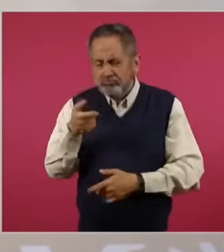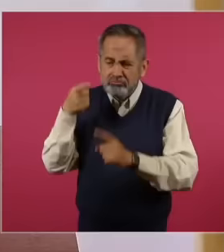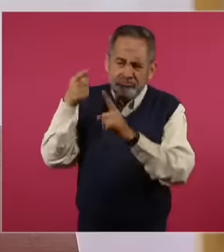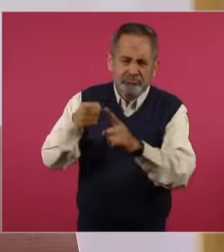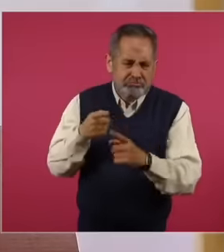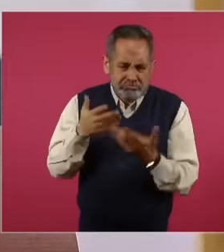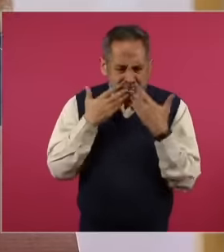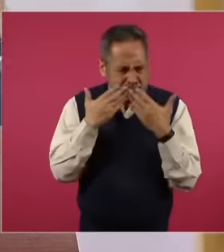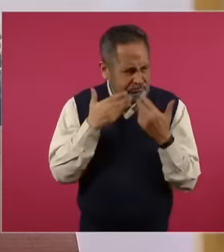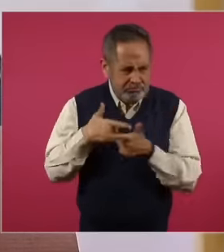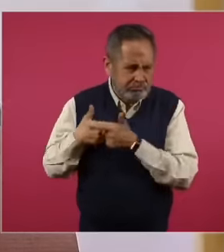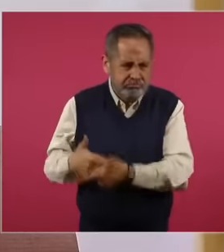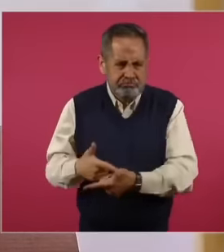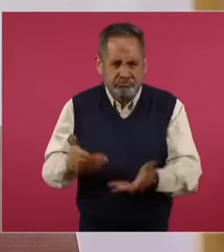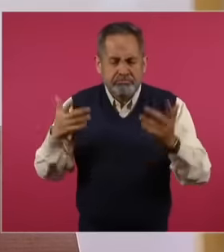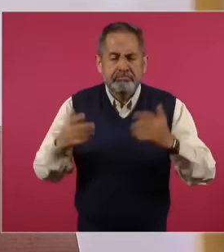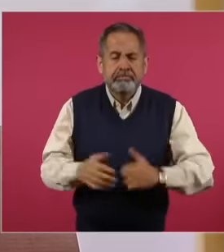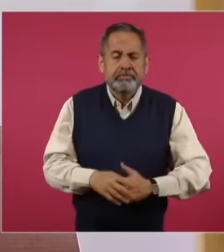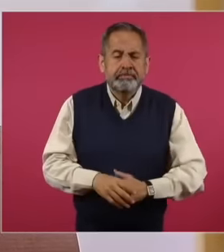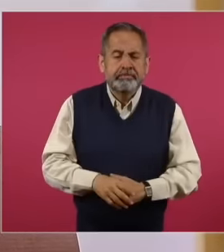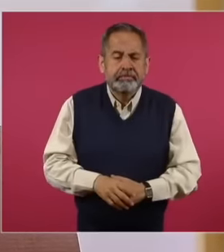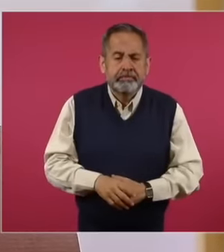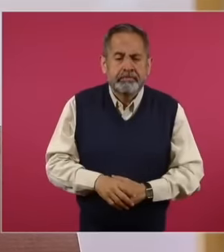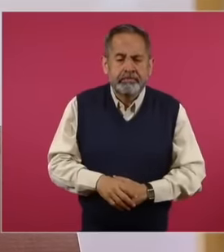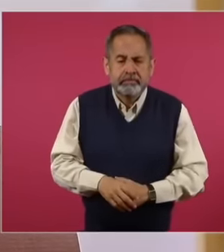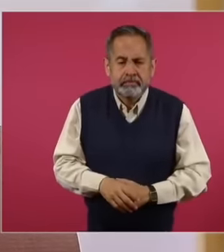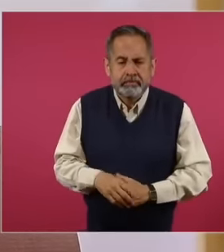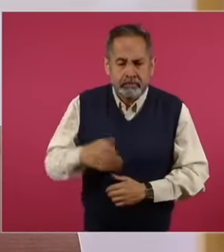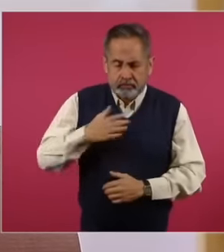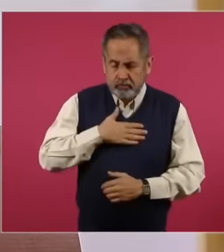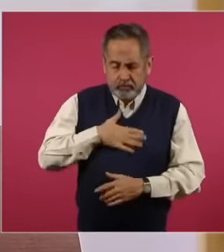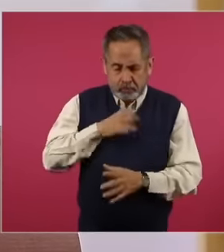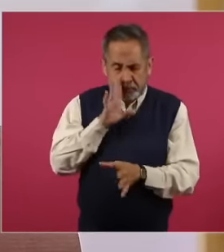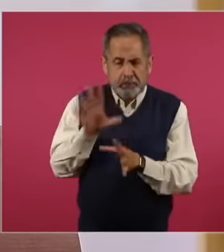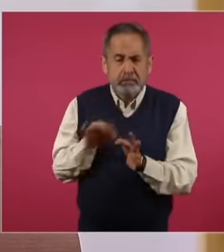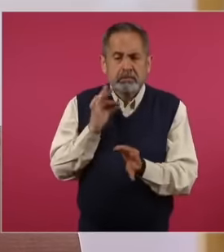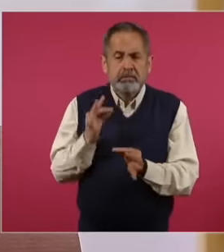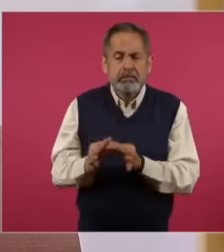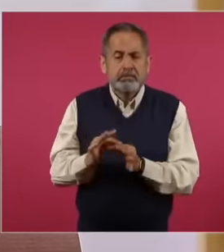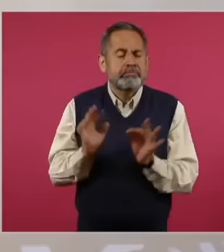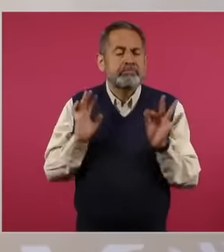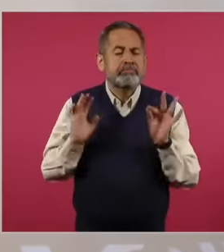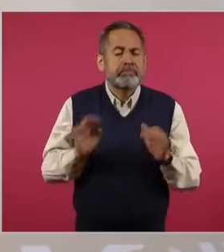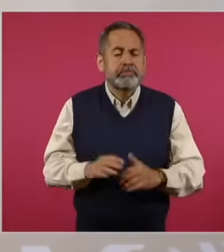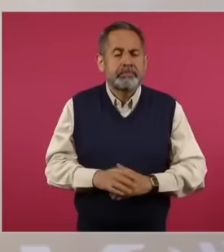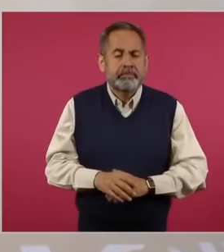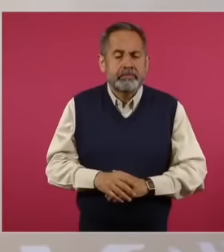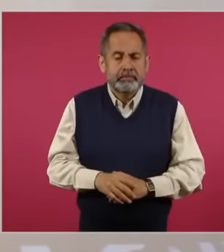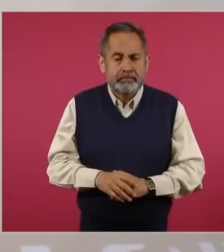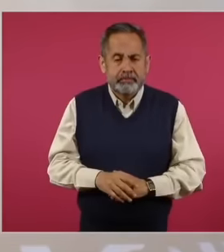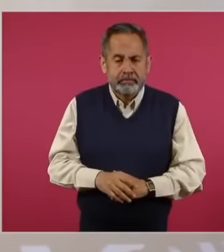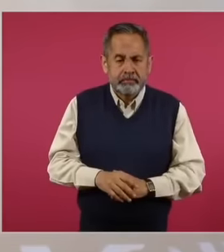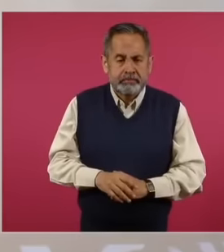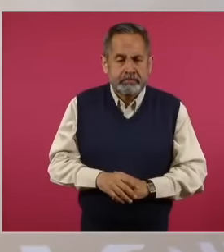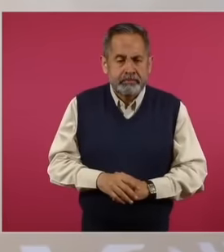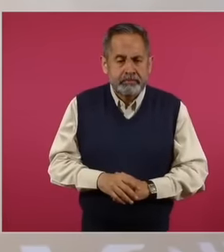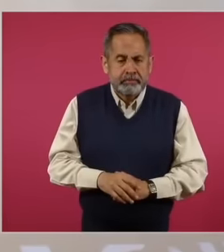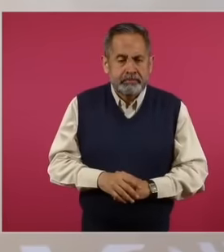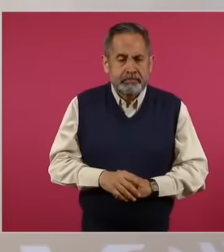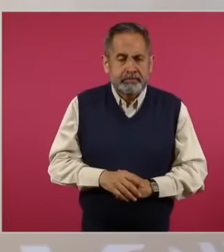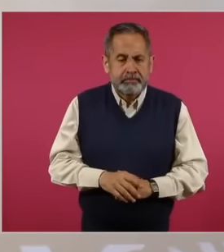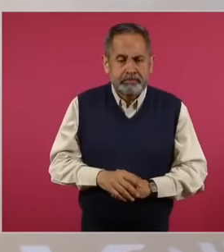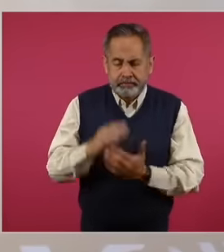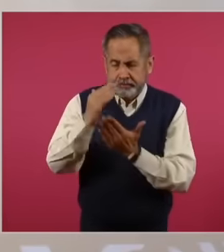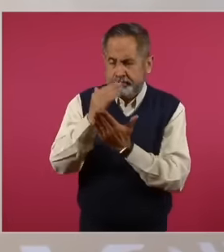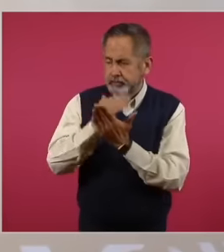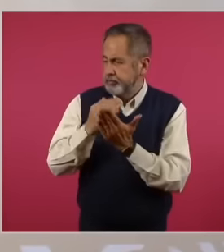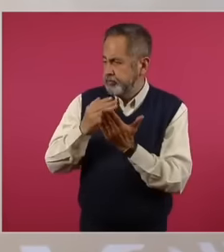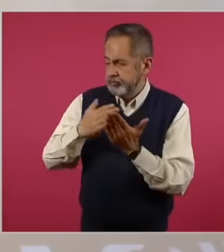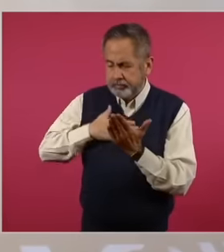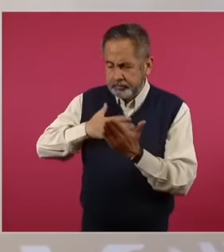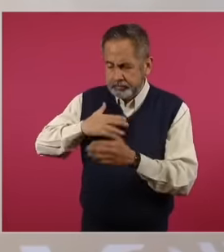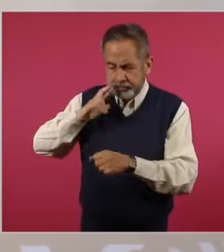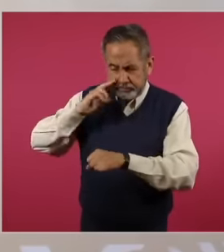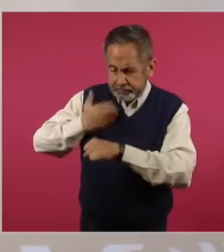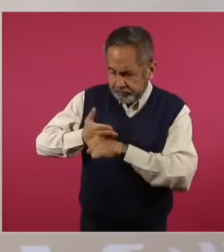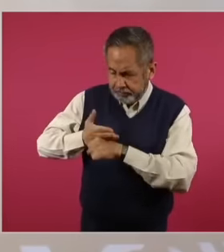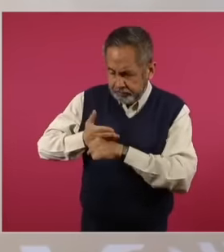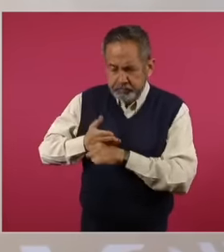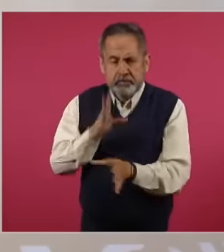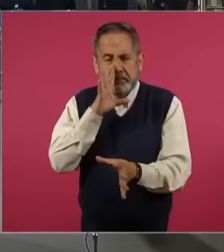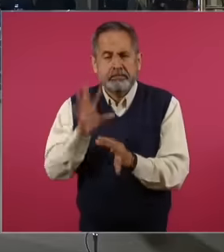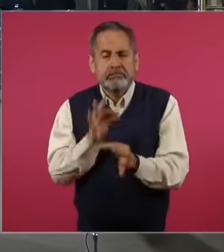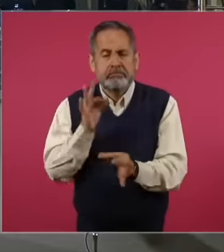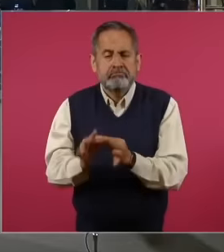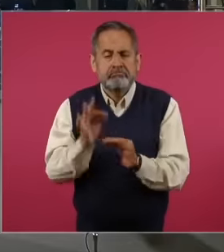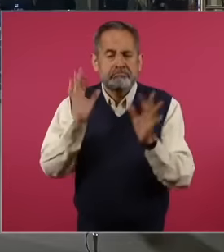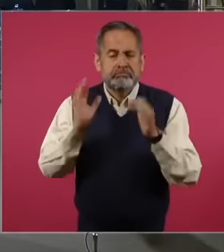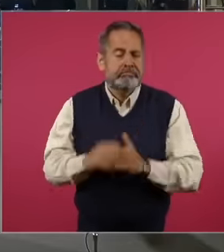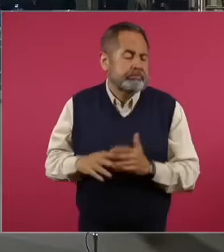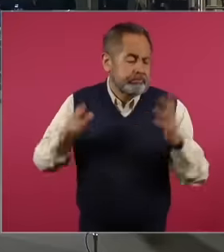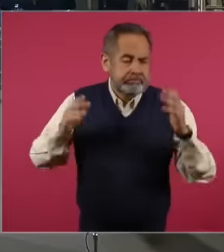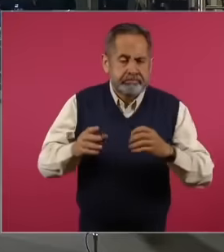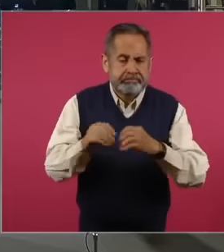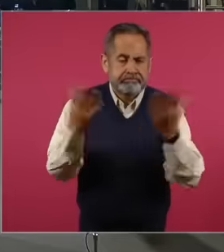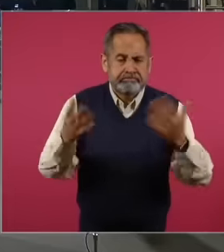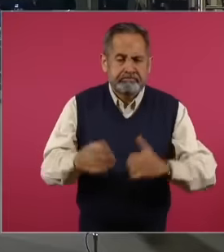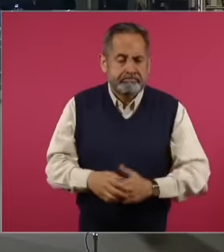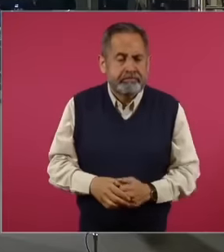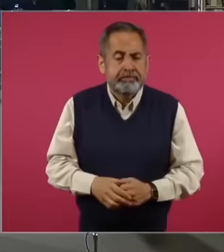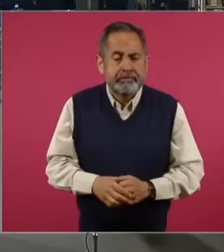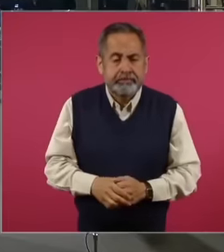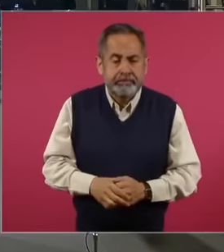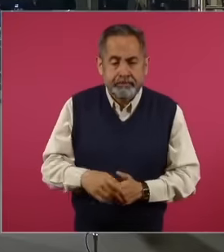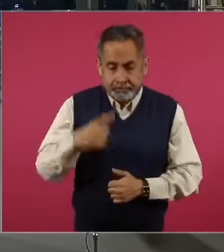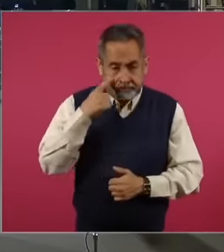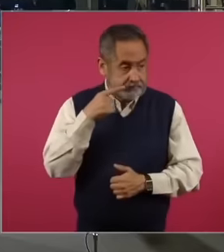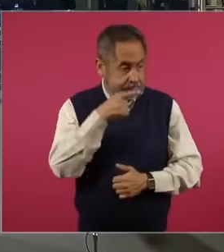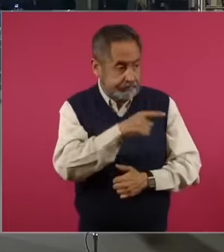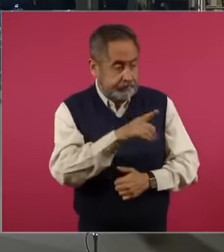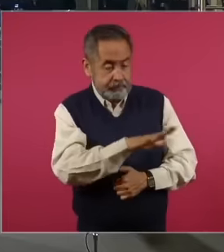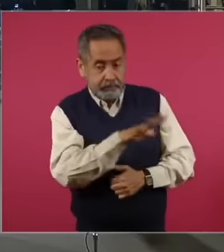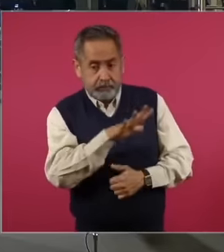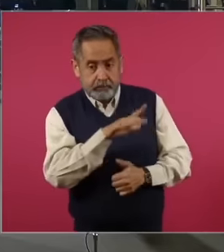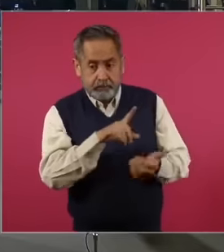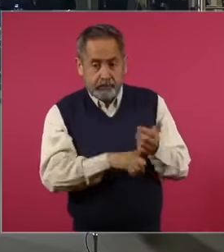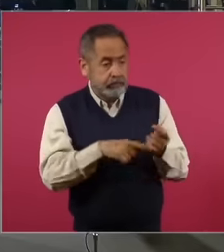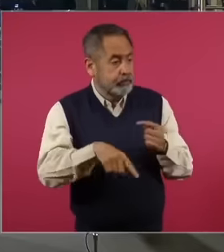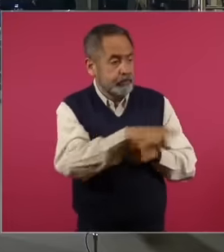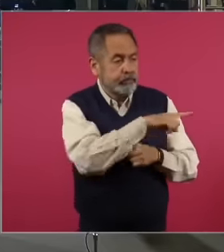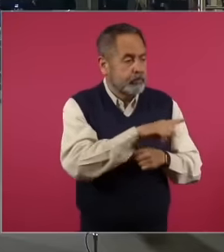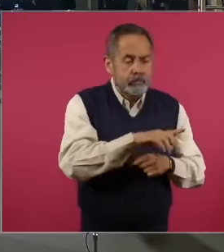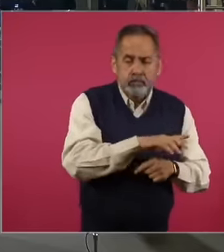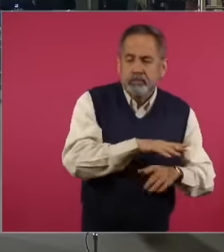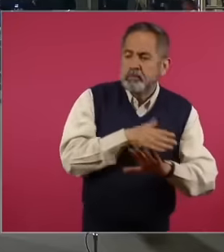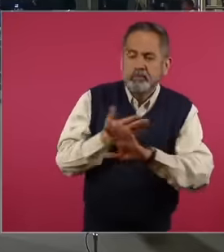and we are fulfilling our responsibility But it will be very clear Who opposes